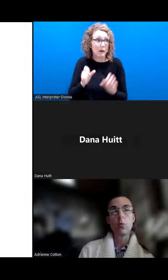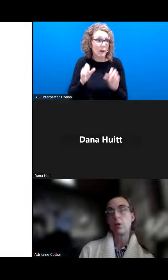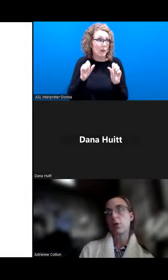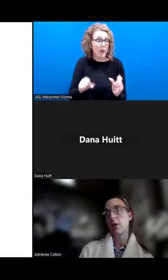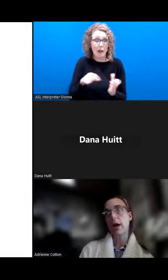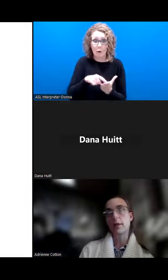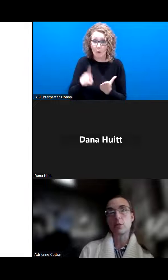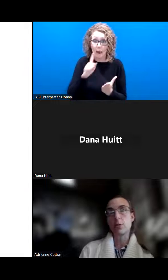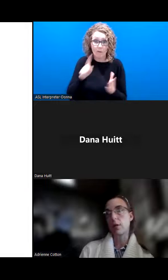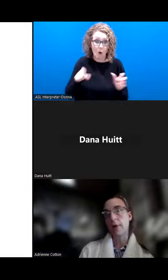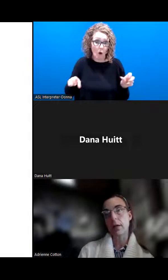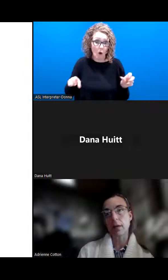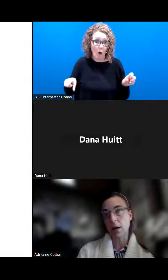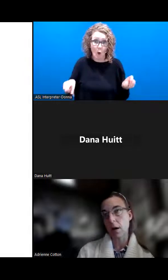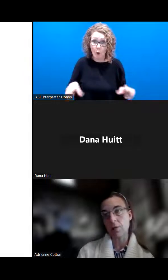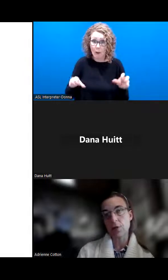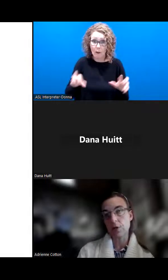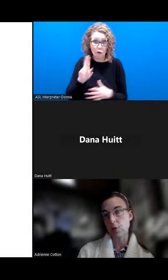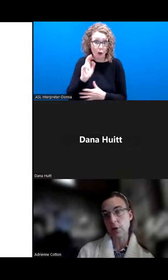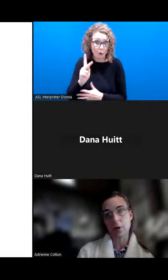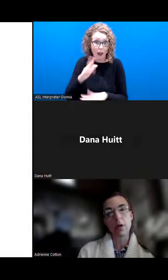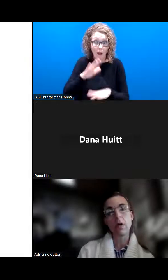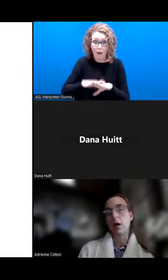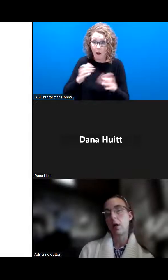that's why we have leaders and we have advocates that ensure